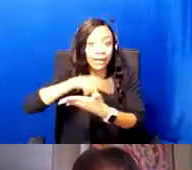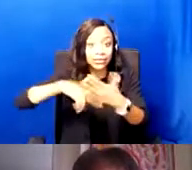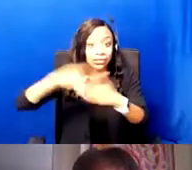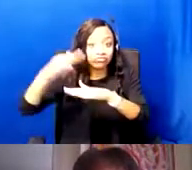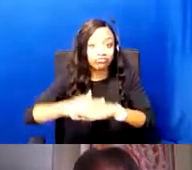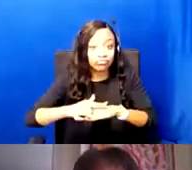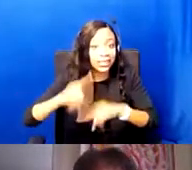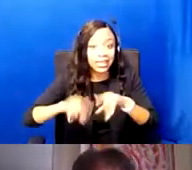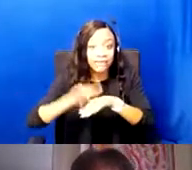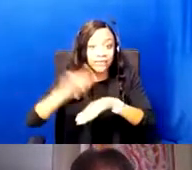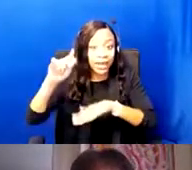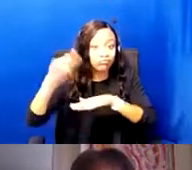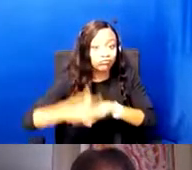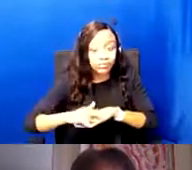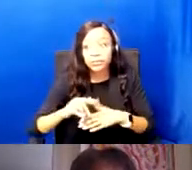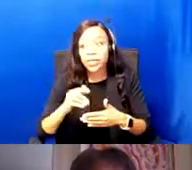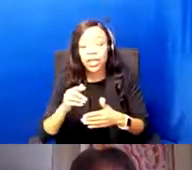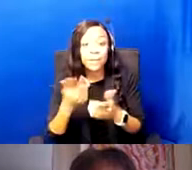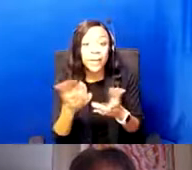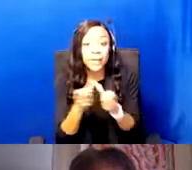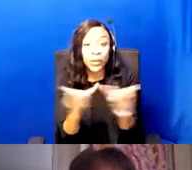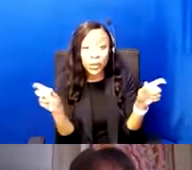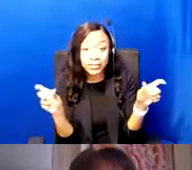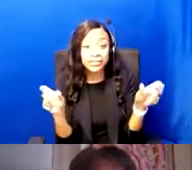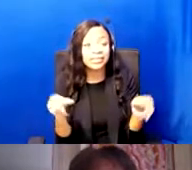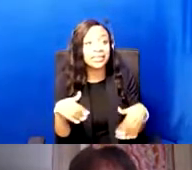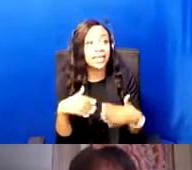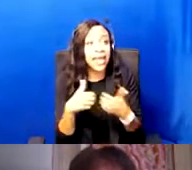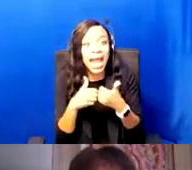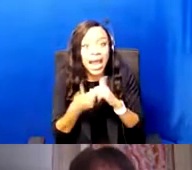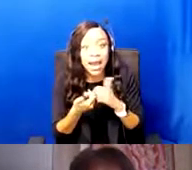We're talking about building a network and working together,